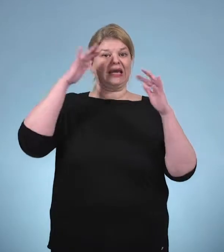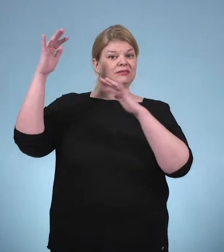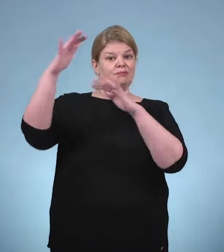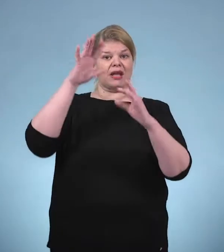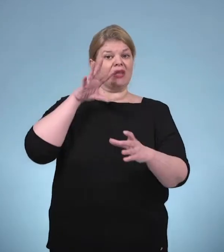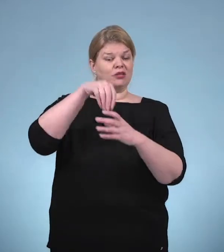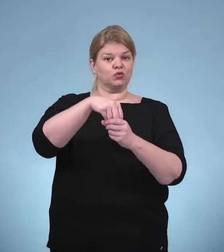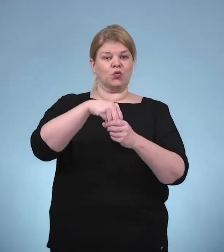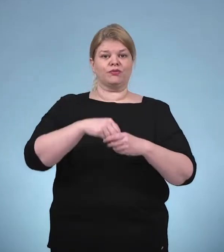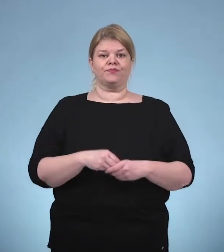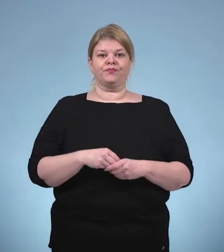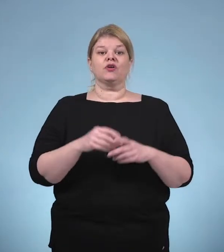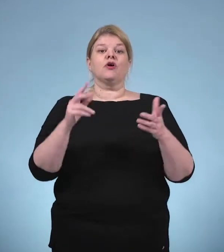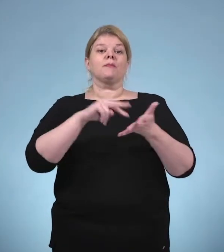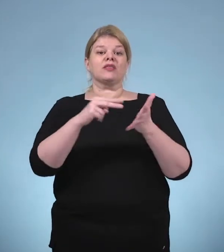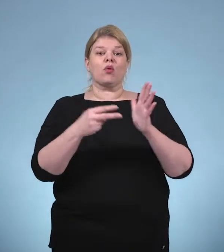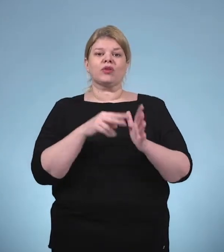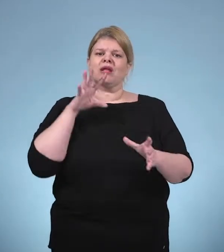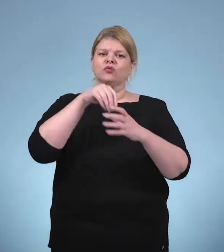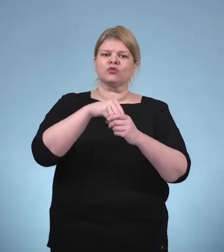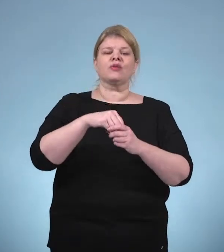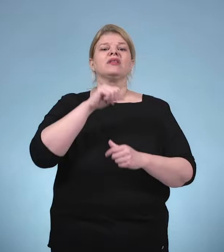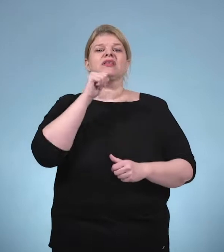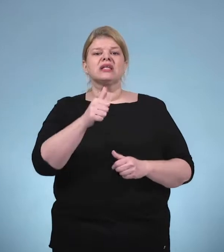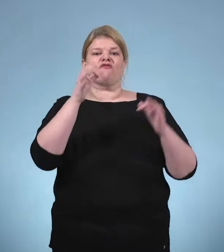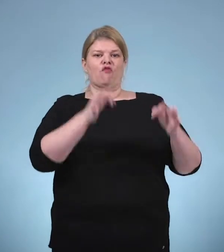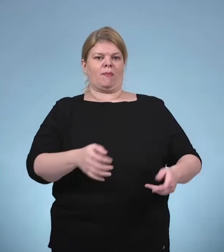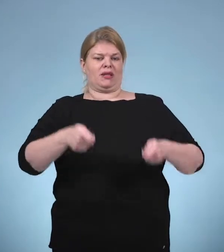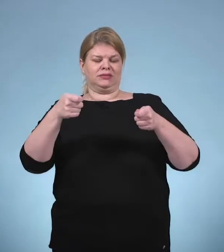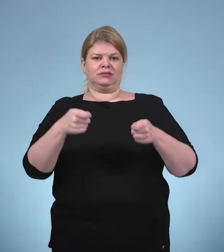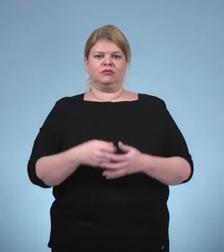Inspired by Inclusion. Methods for inclusive non-formal education.